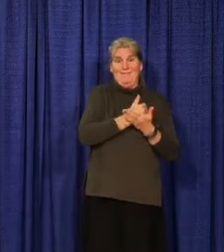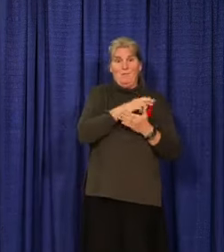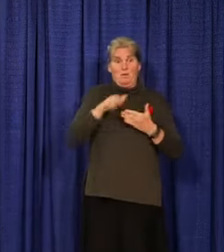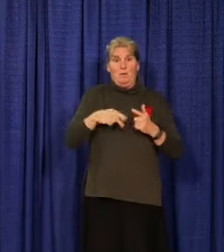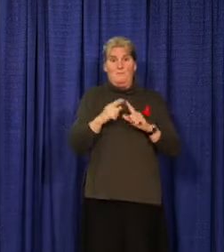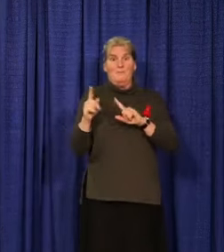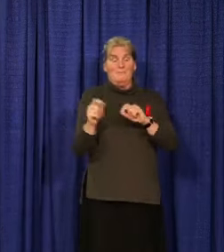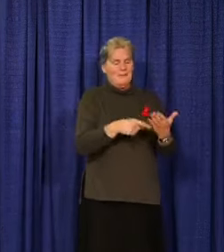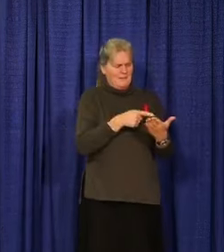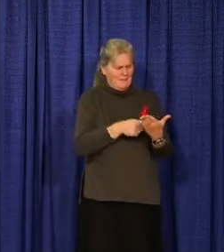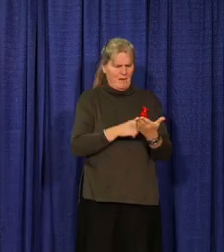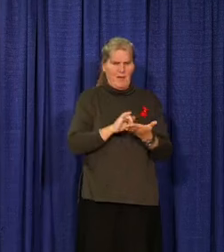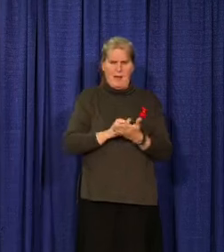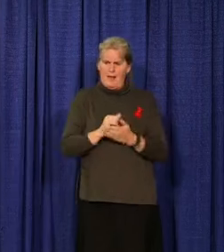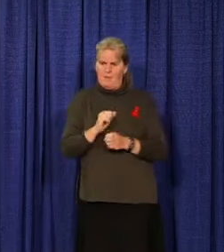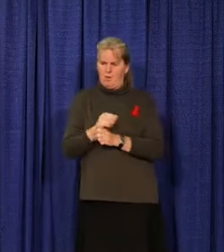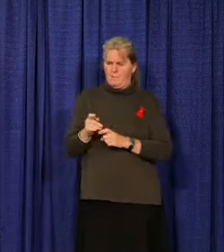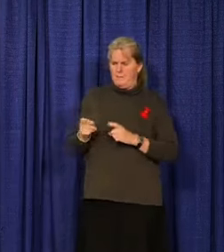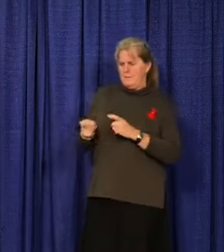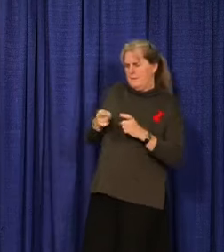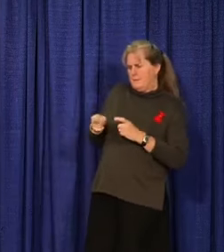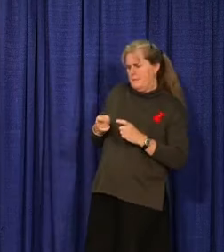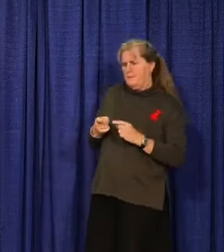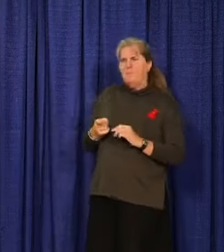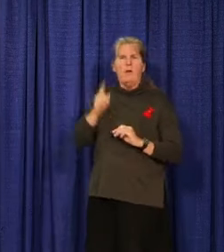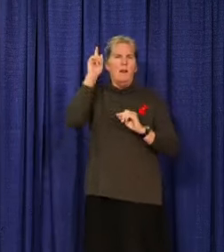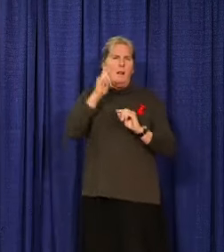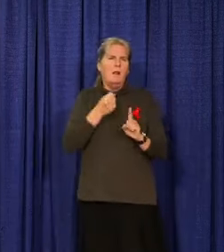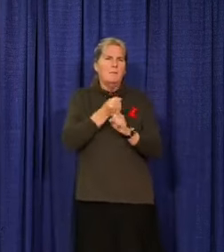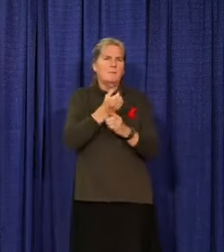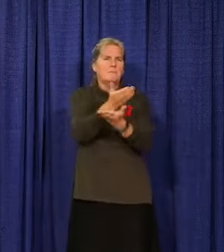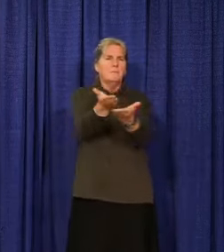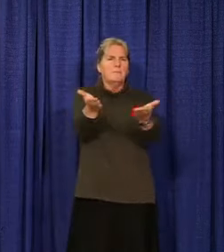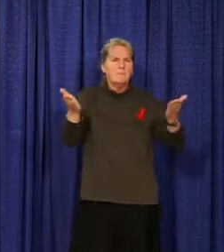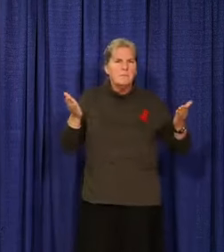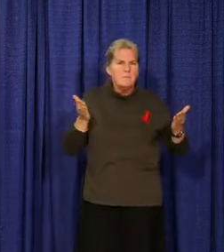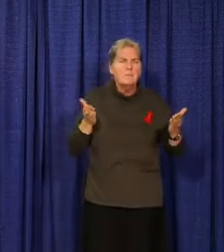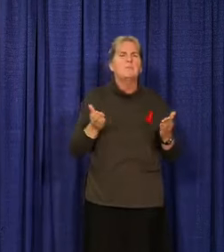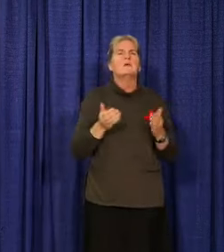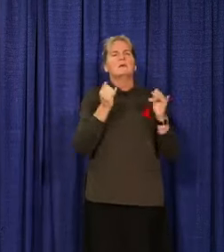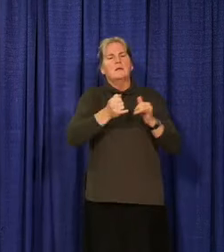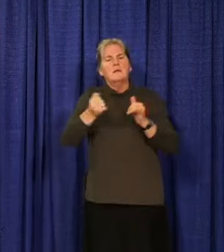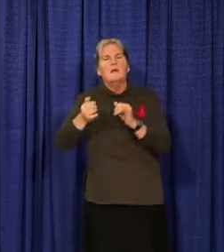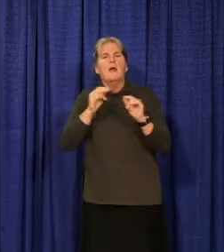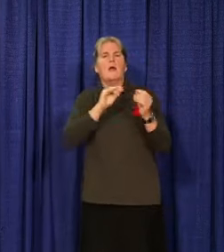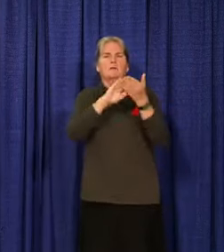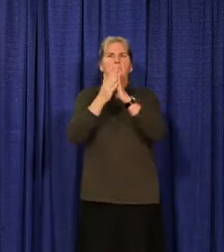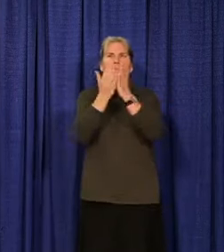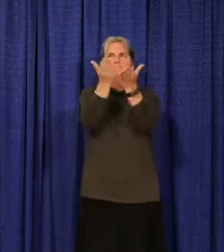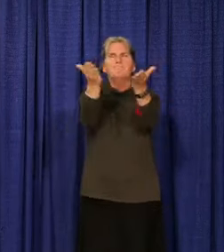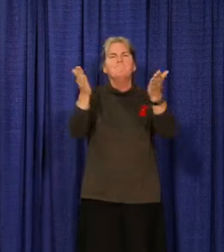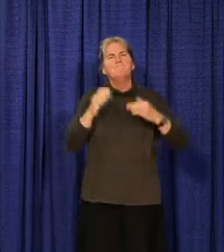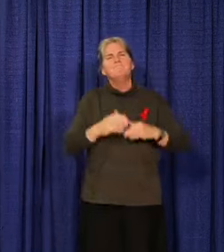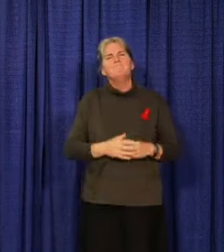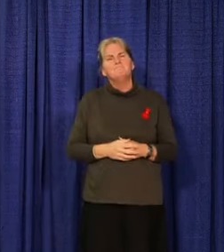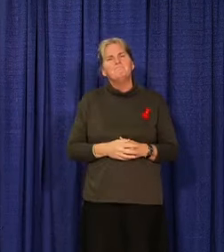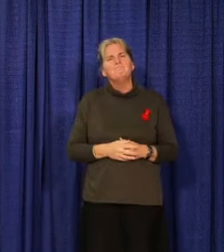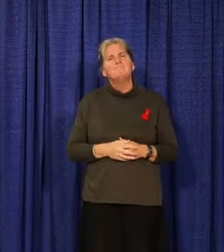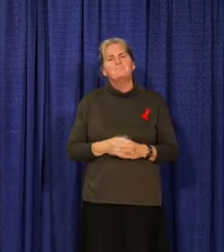continue to manage the pandemic in a way that minimizes the impact on individuals and communities.